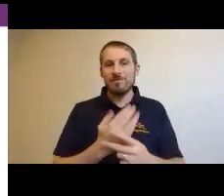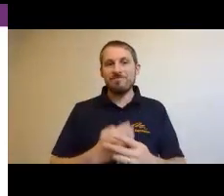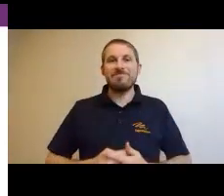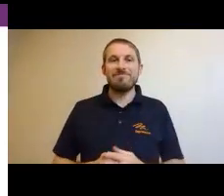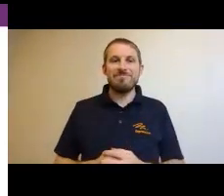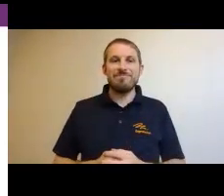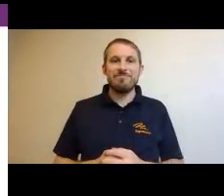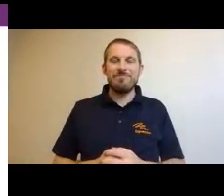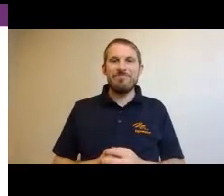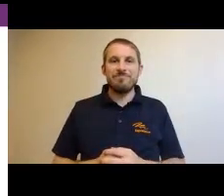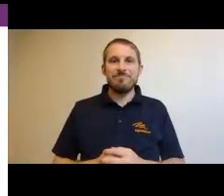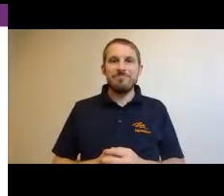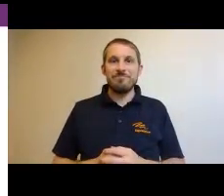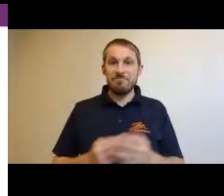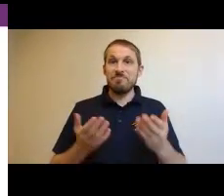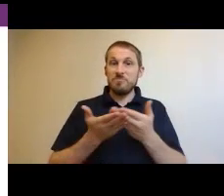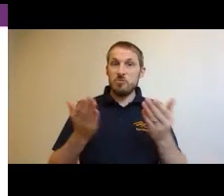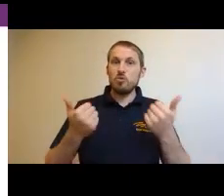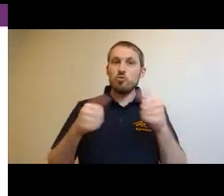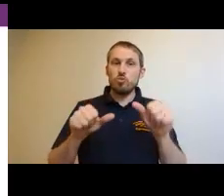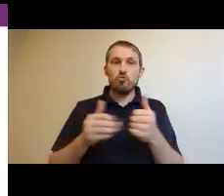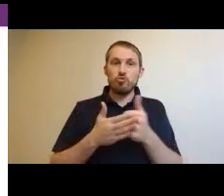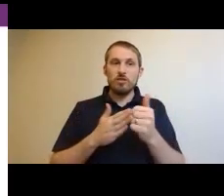They are usually close to home and can be a great way for